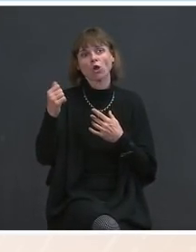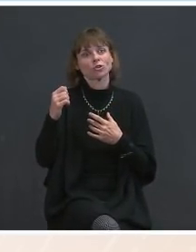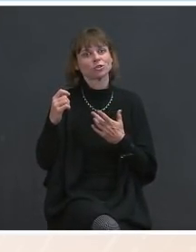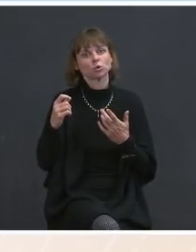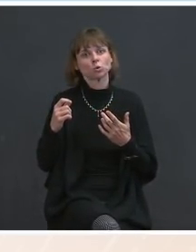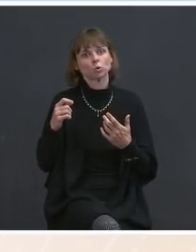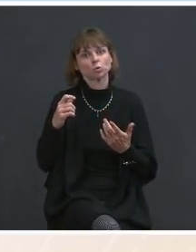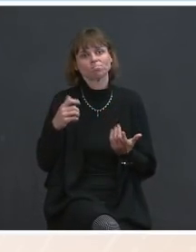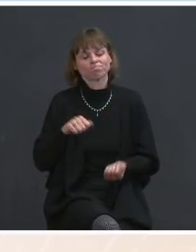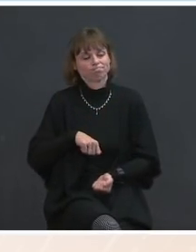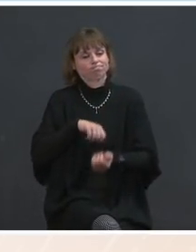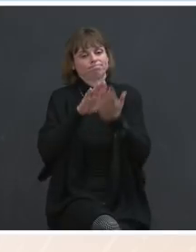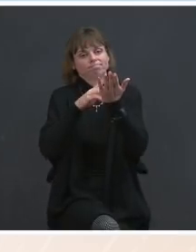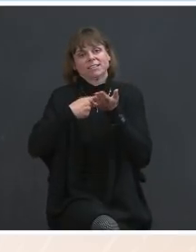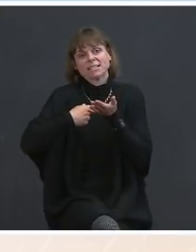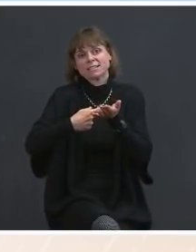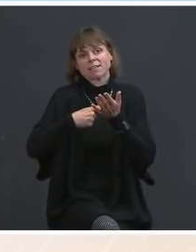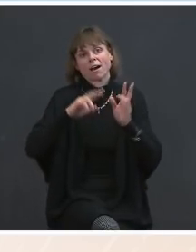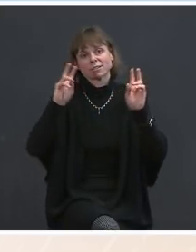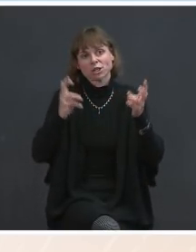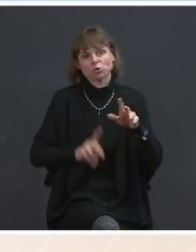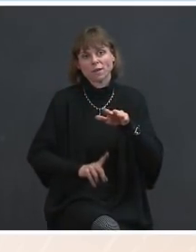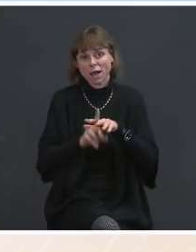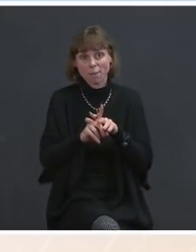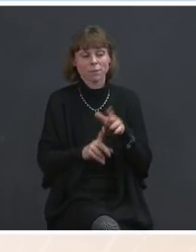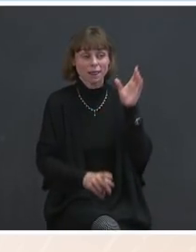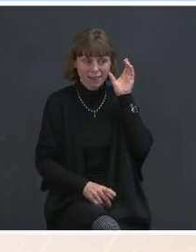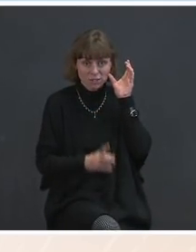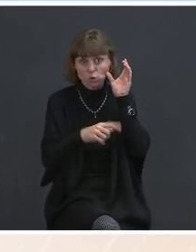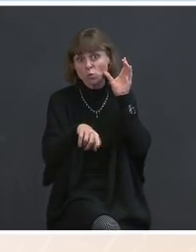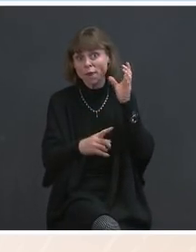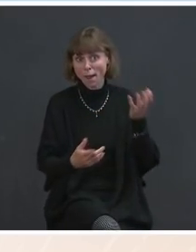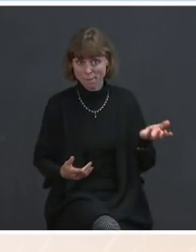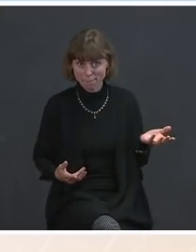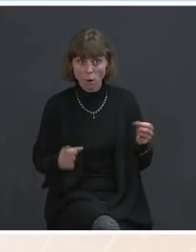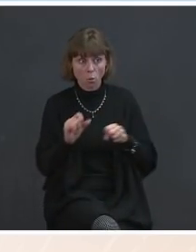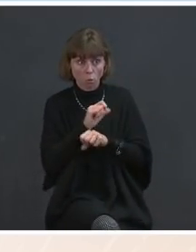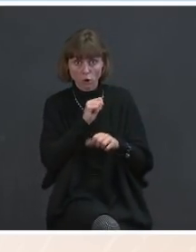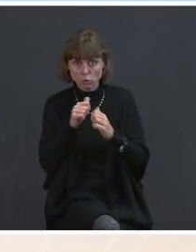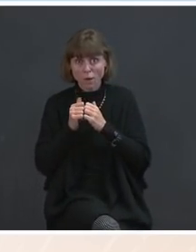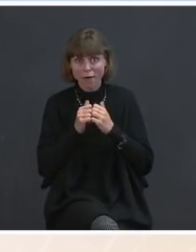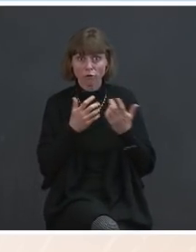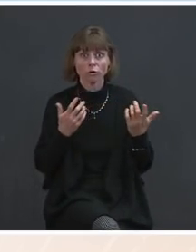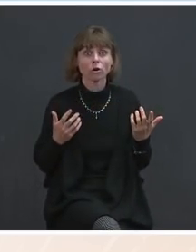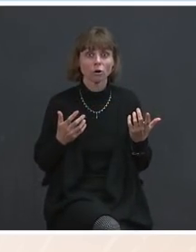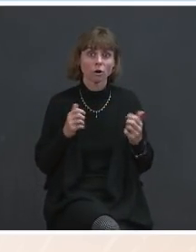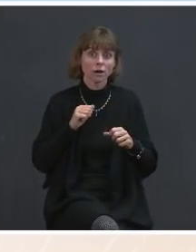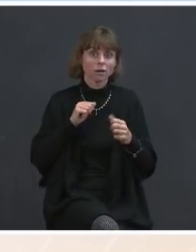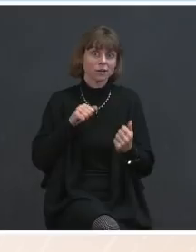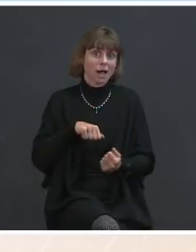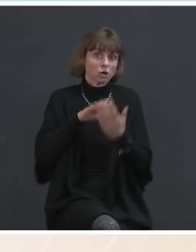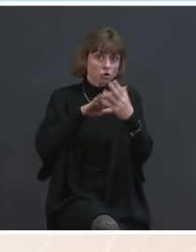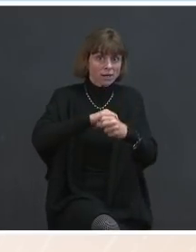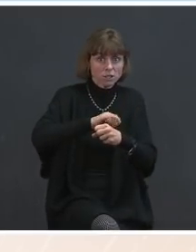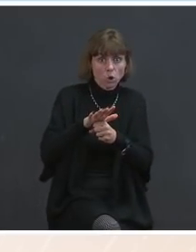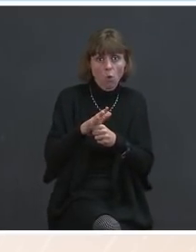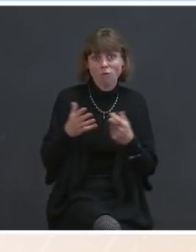or hear from them and listen to them and work with them on COVID -- on addressing COVID, getting the pandemic under control, et cetera.